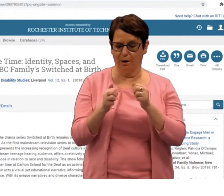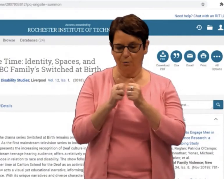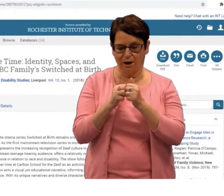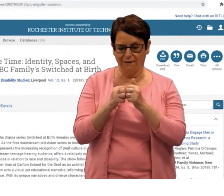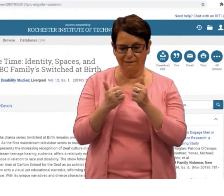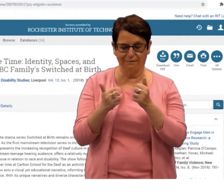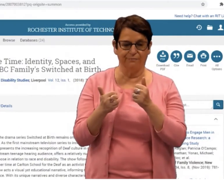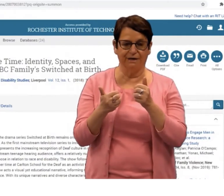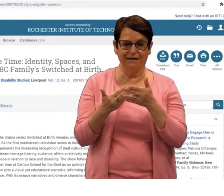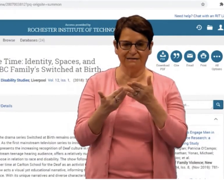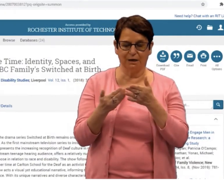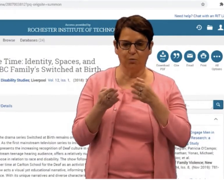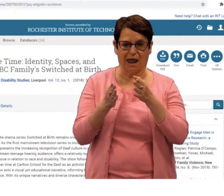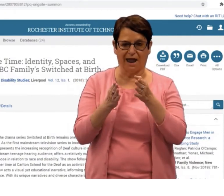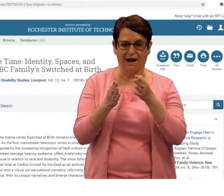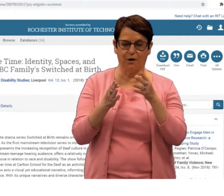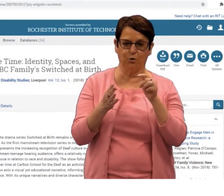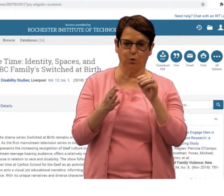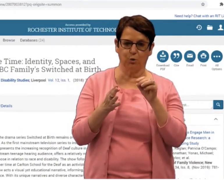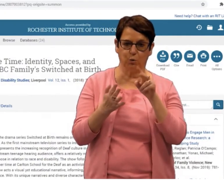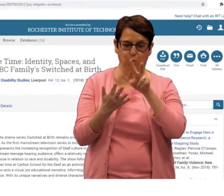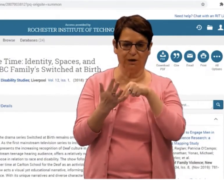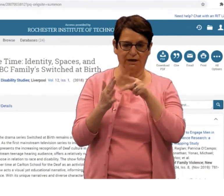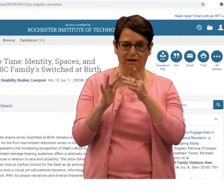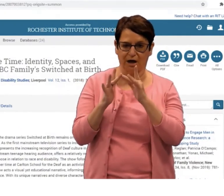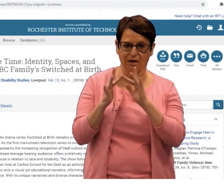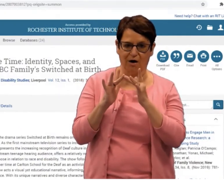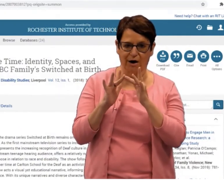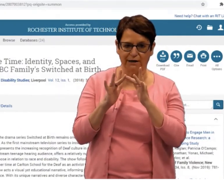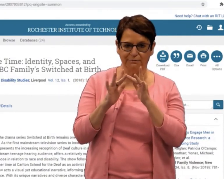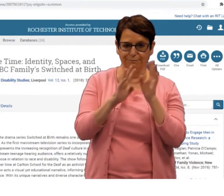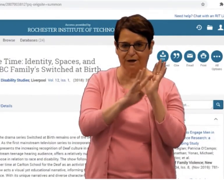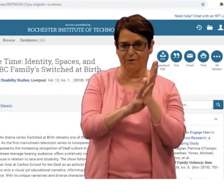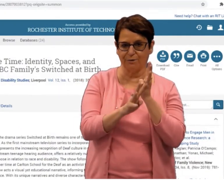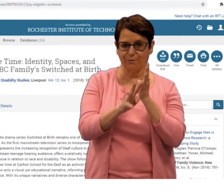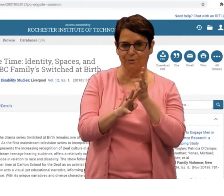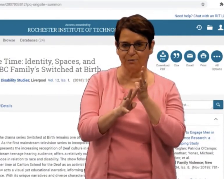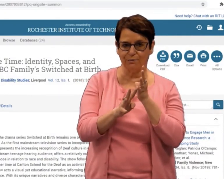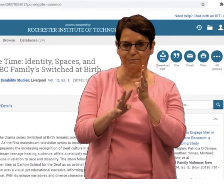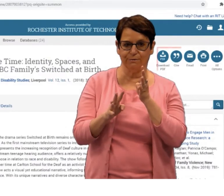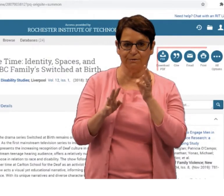The article pops up with an easy way to read it online.